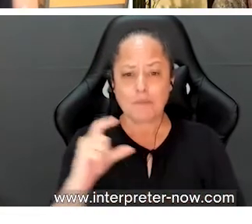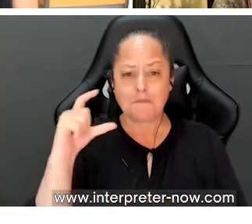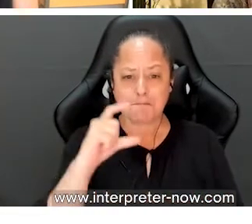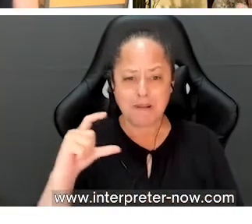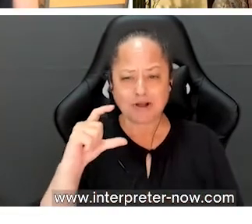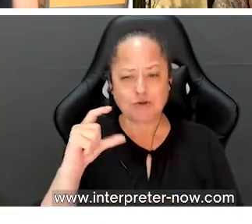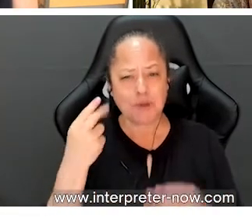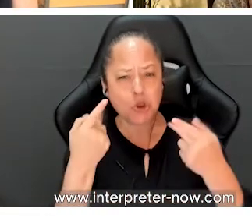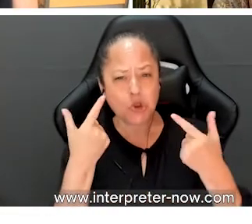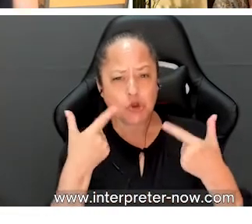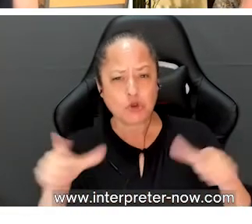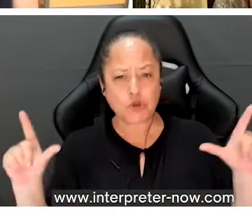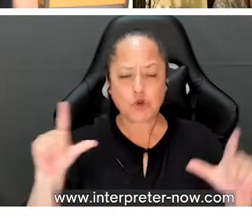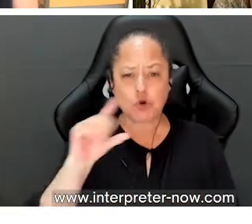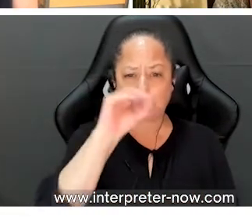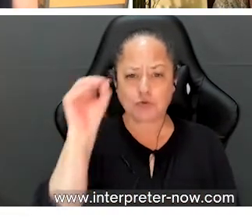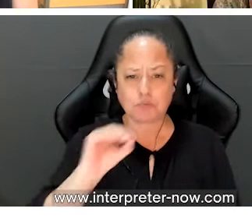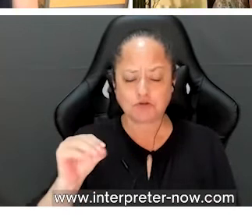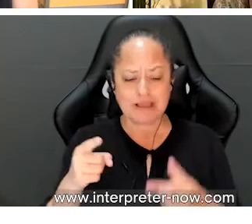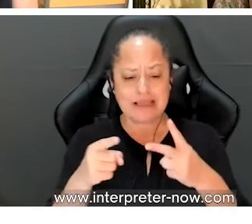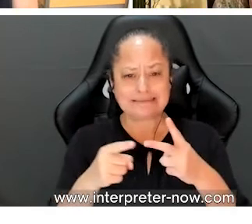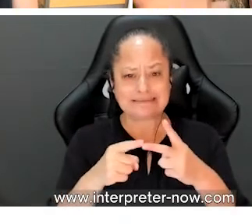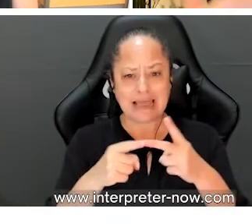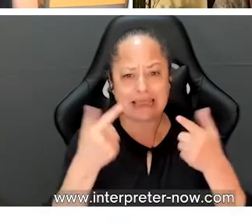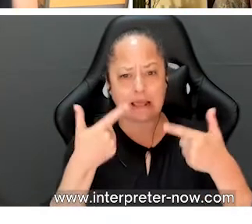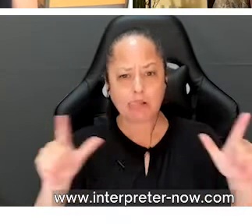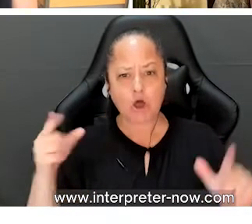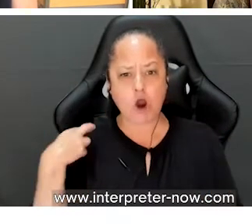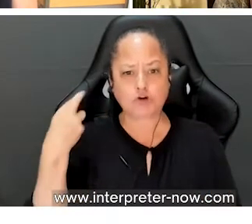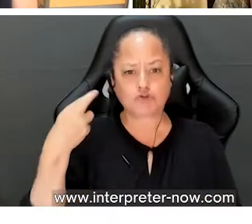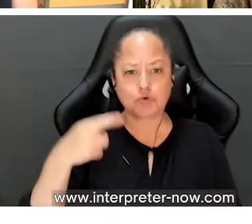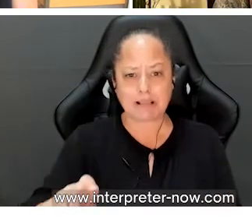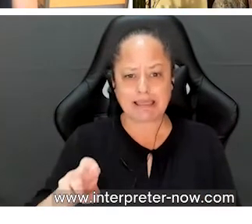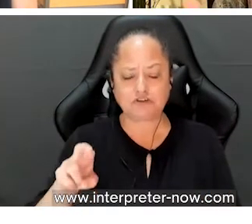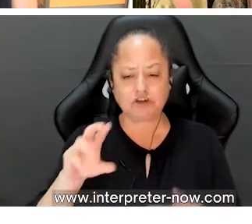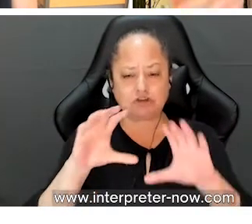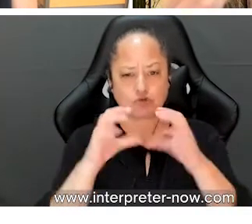It is the largest or the second-largest religious group after Christianity.